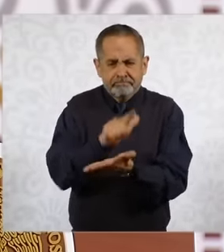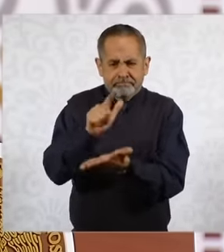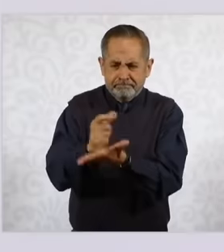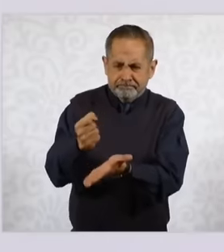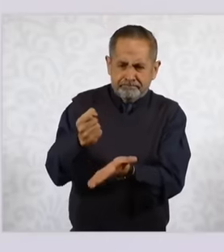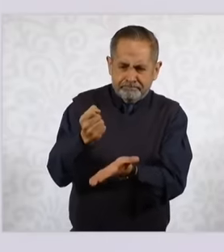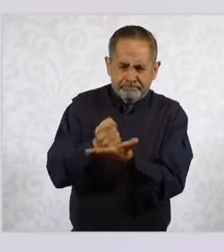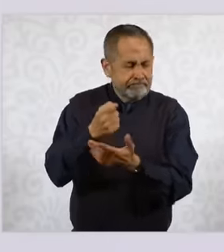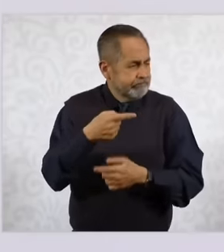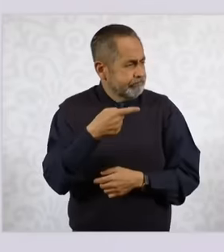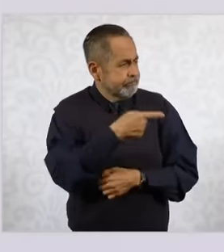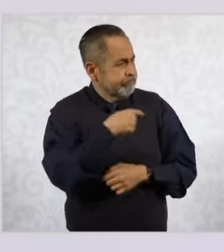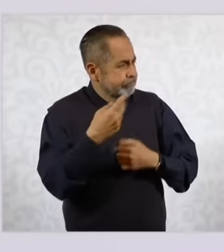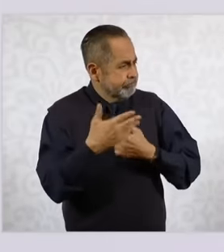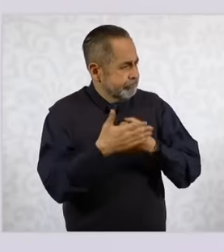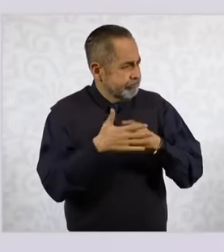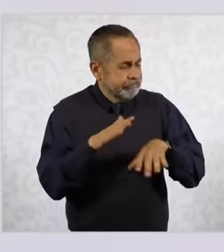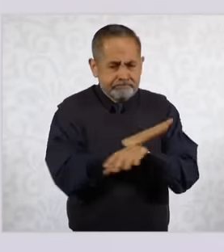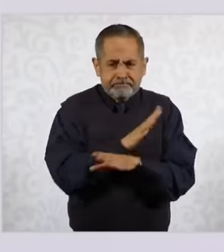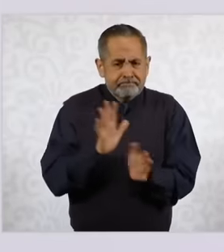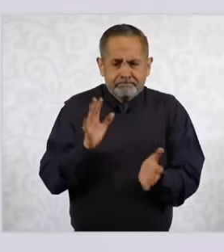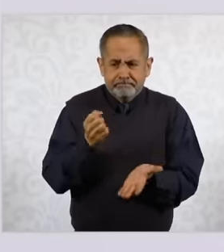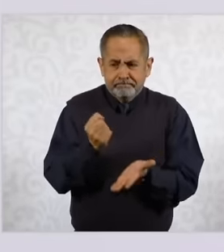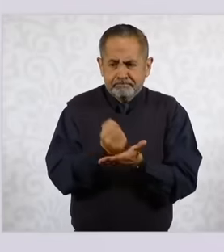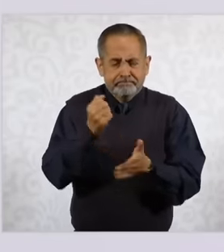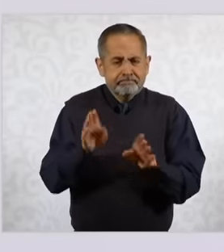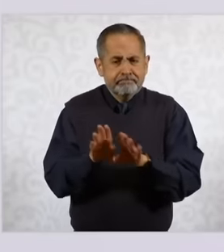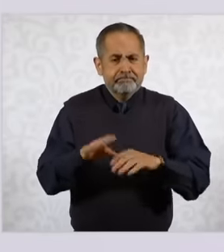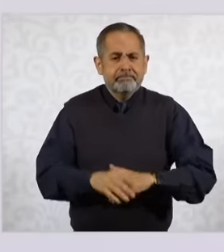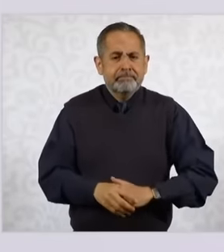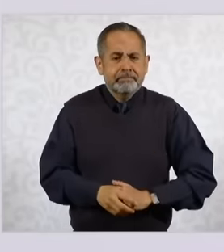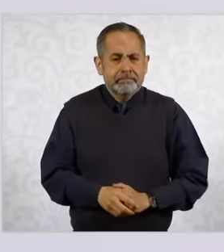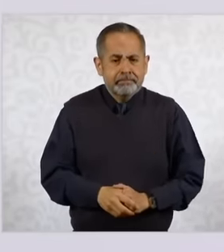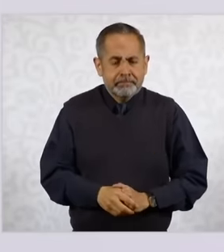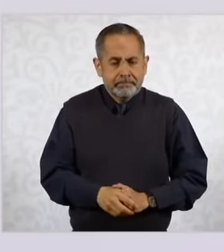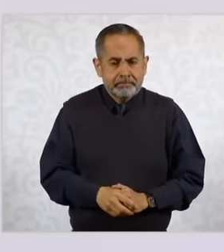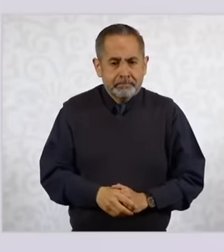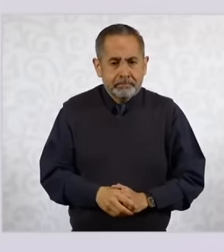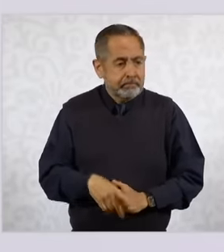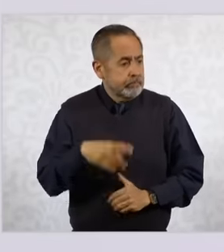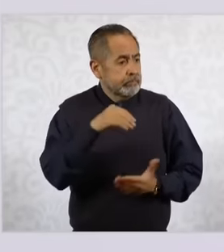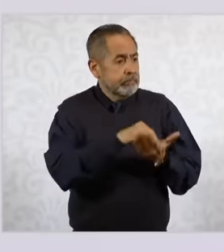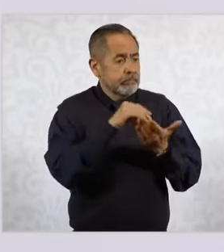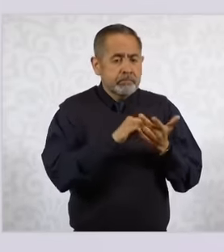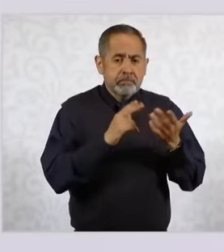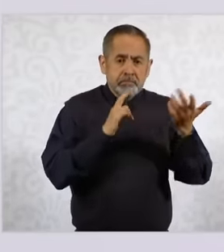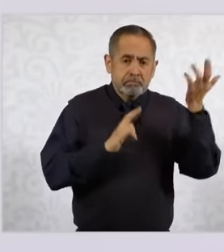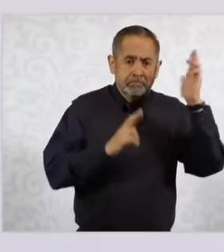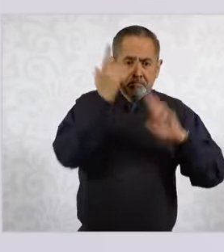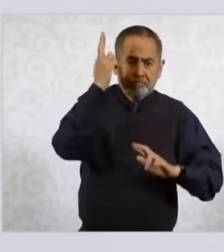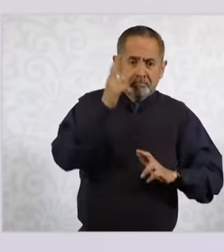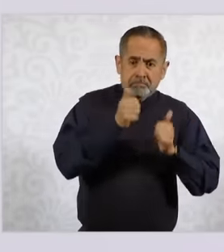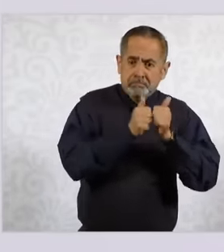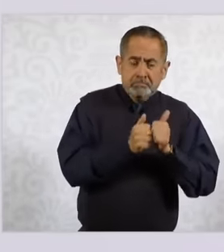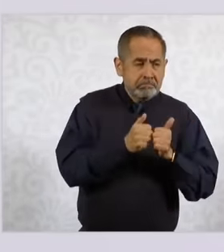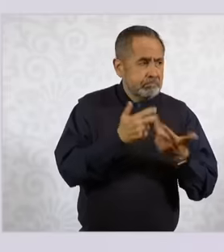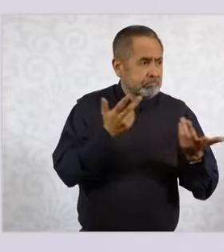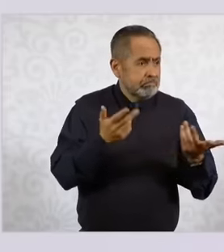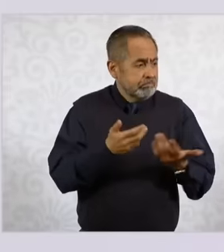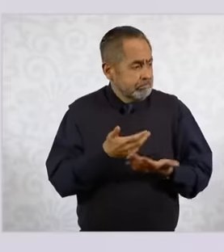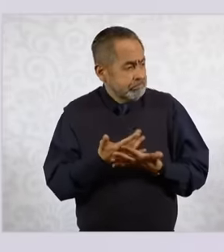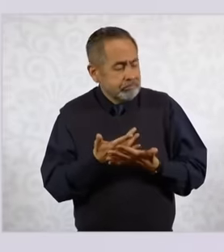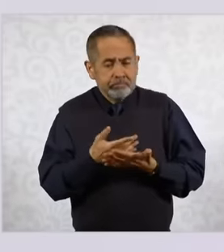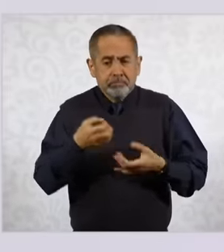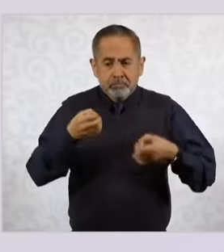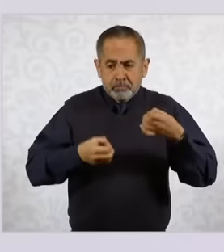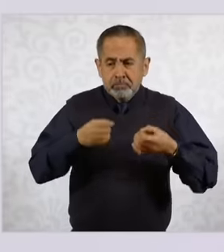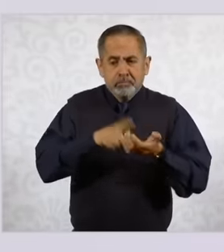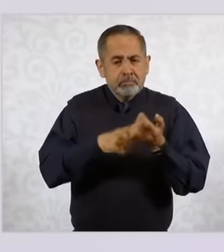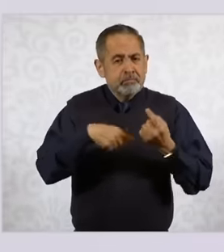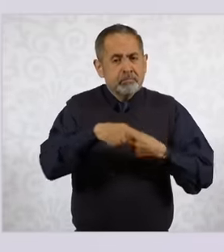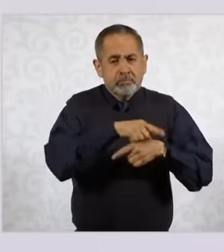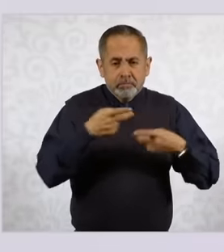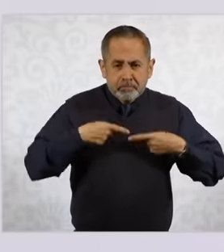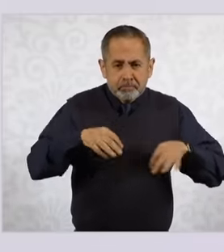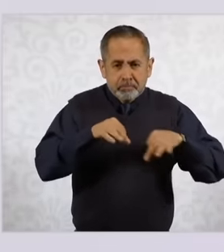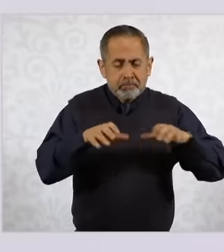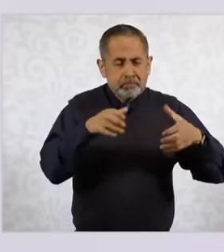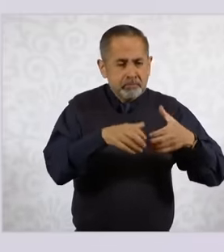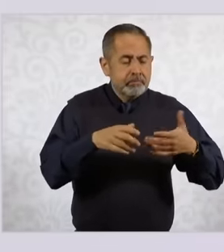judicial power and the judges and some workers who, by the way, are still unemployed